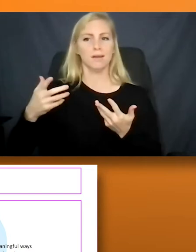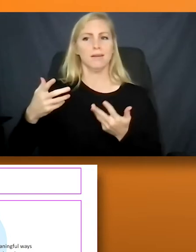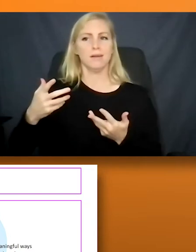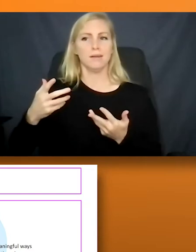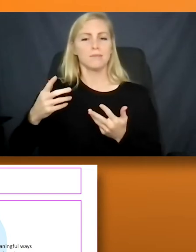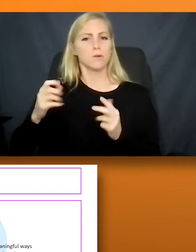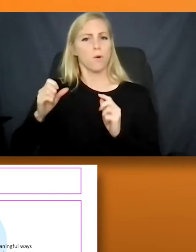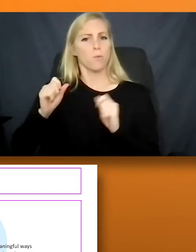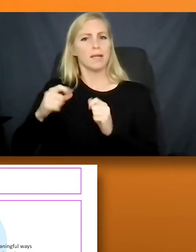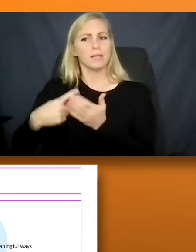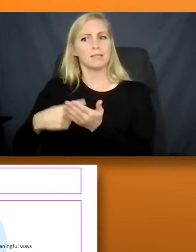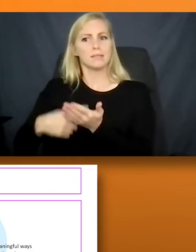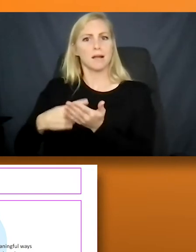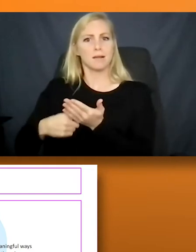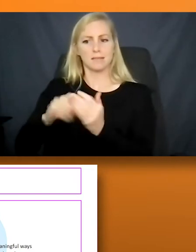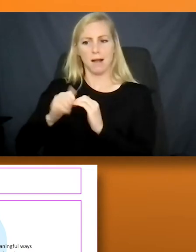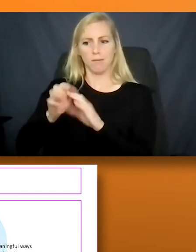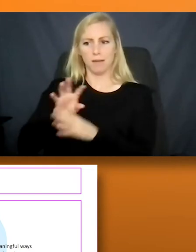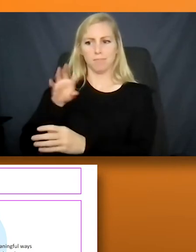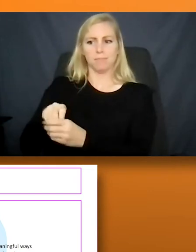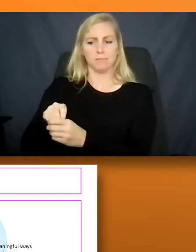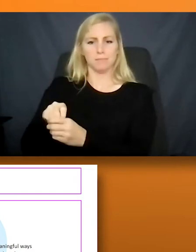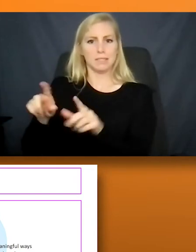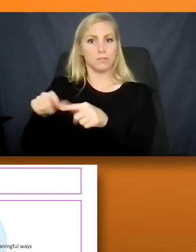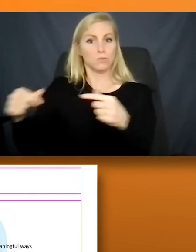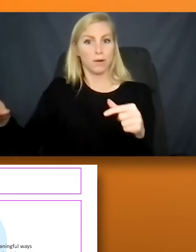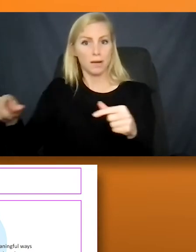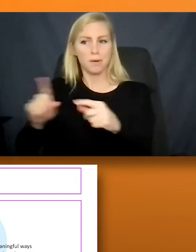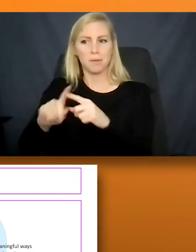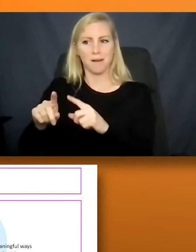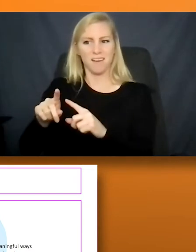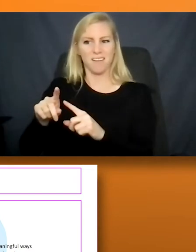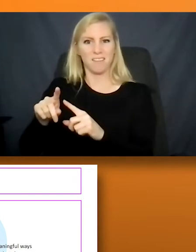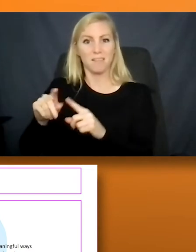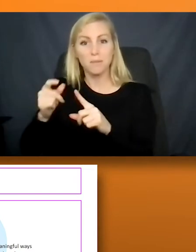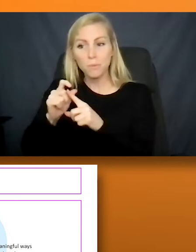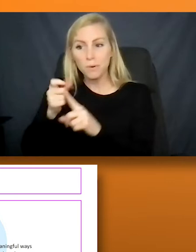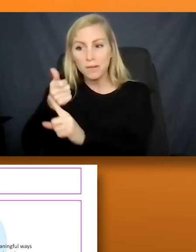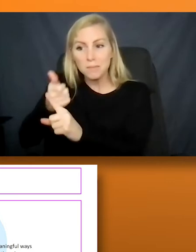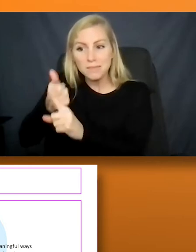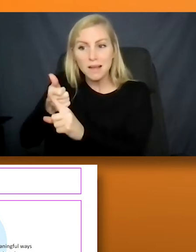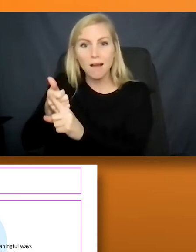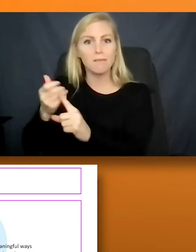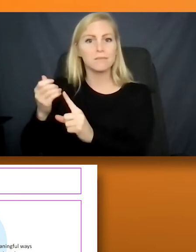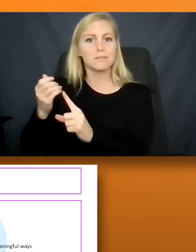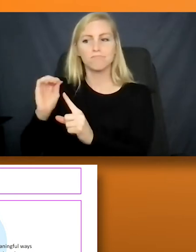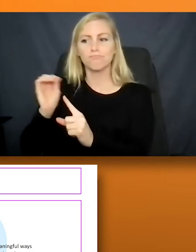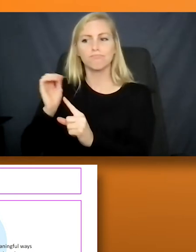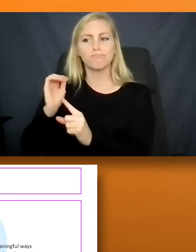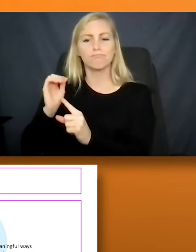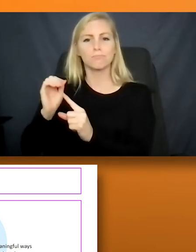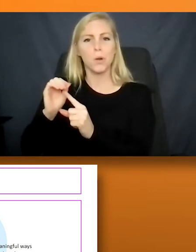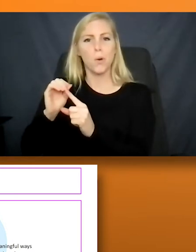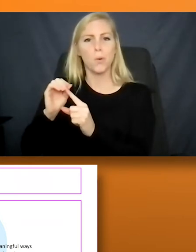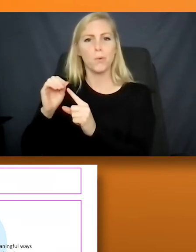but do they really themselves hold a meaning and definition? They don't. However, they hold our sentences together